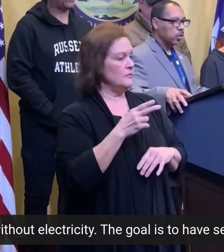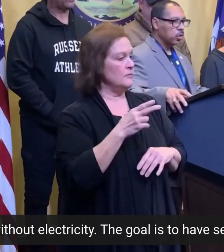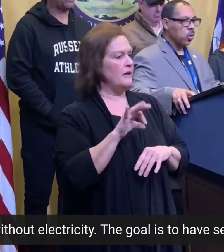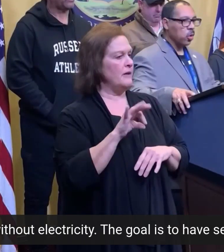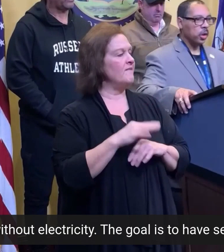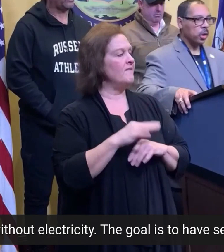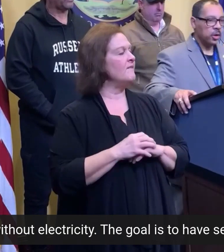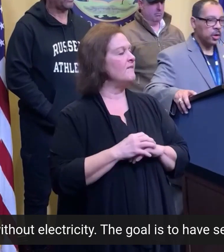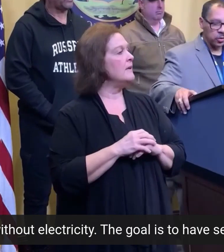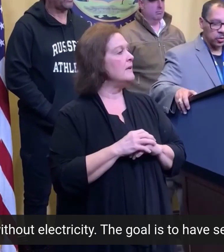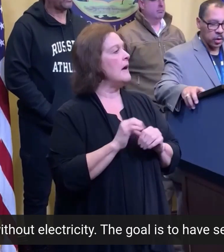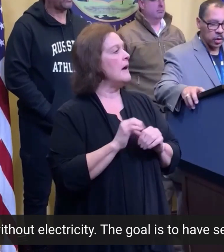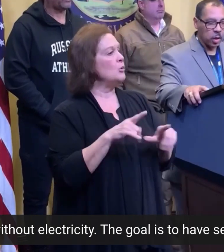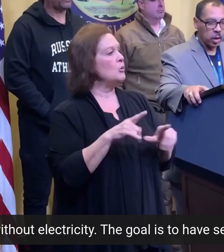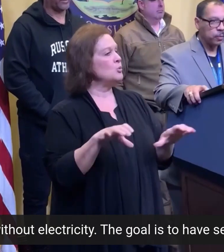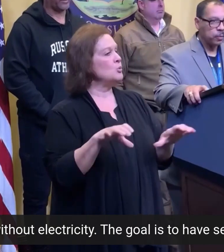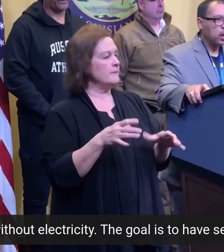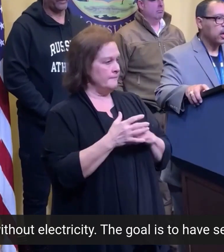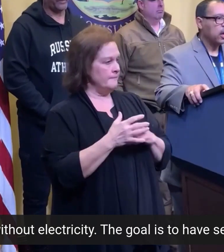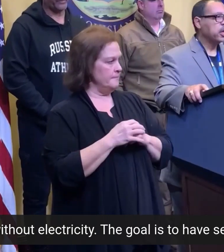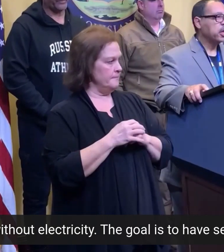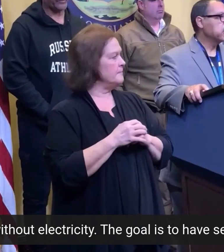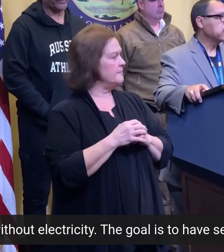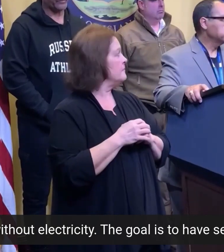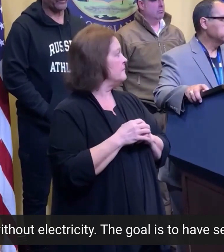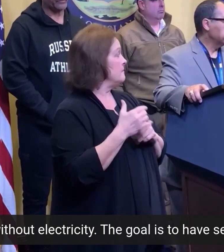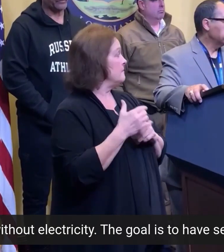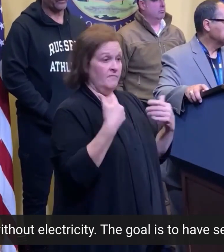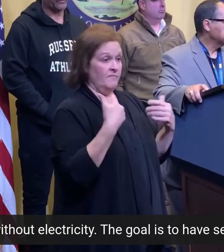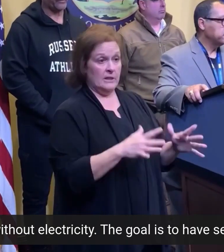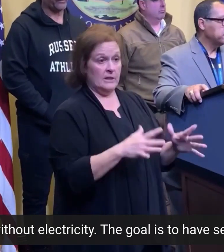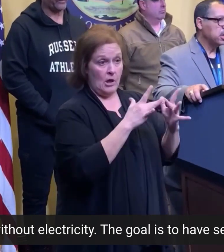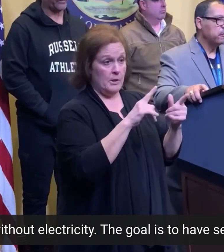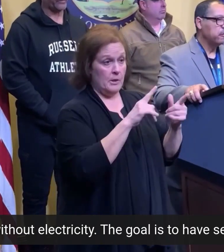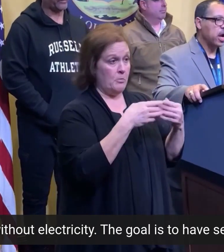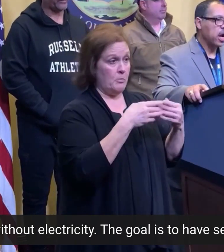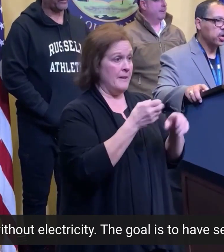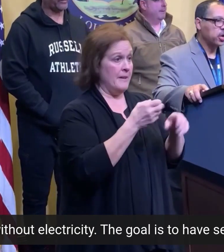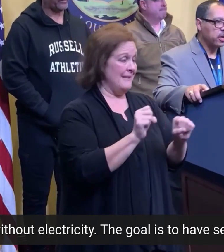good morning how you all doing um i've been in touch with the public safety team fire ems as